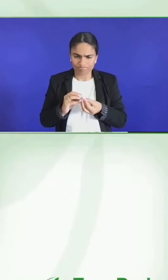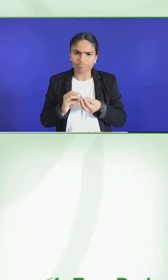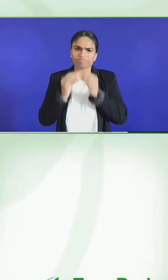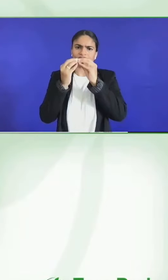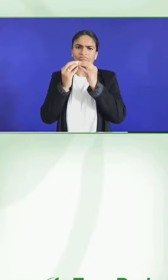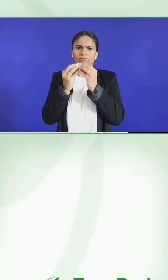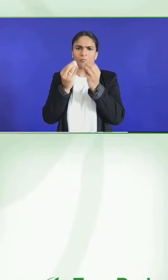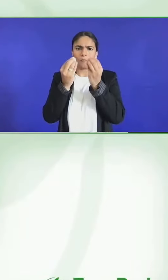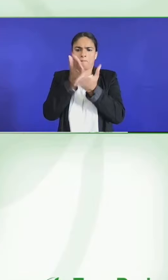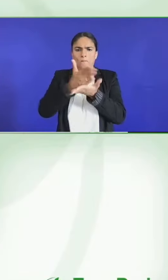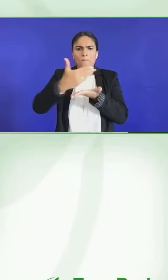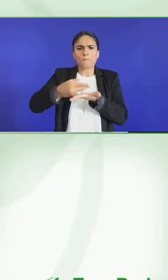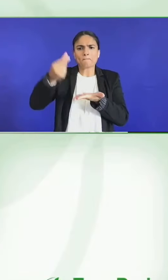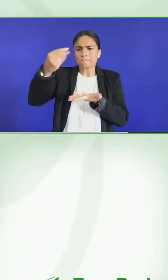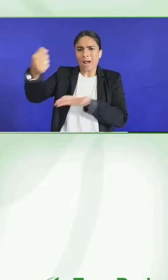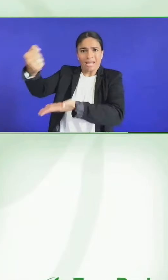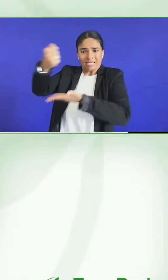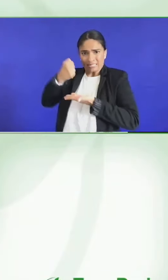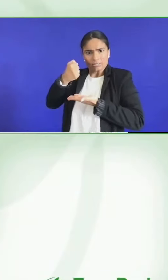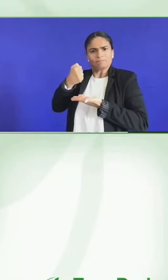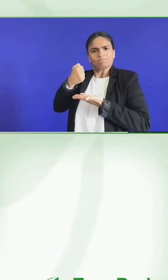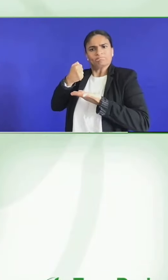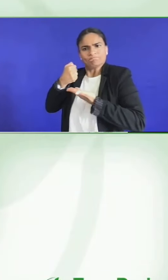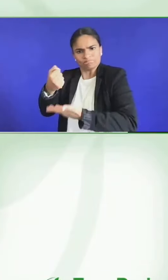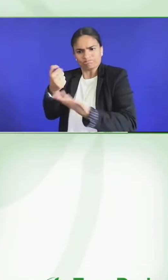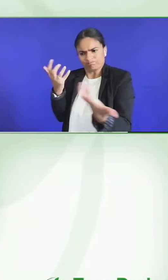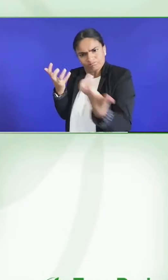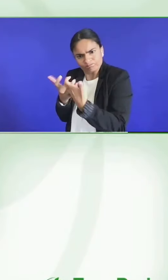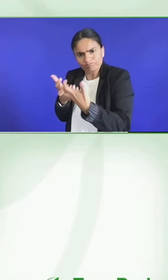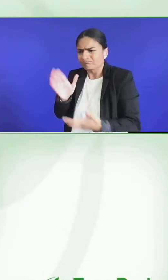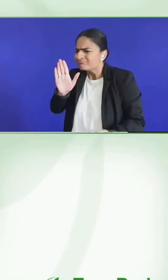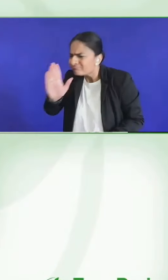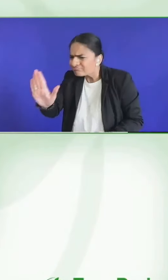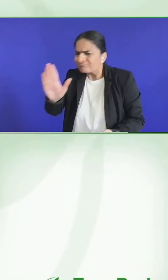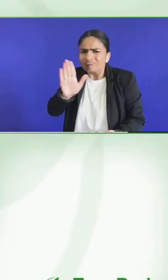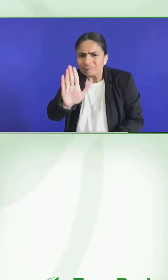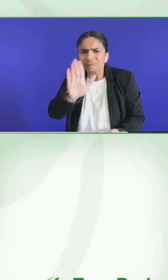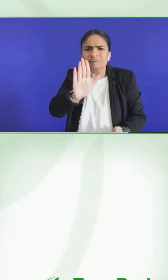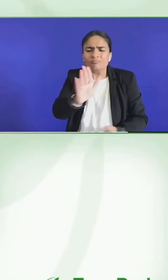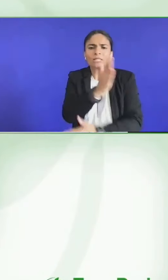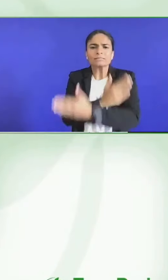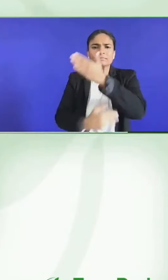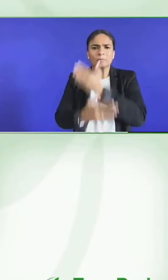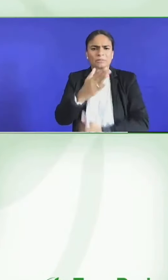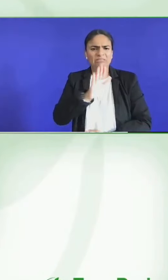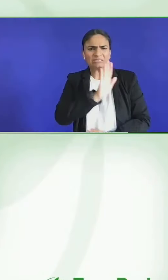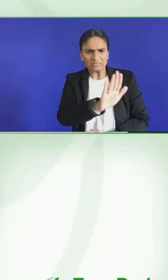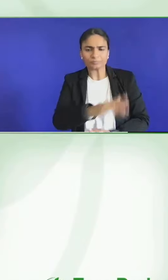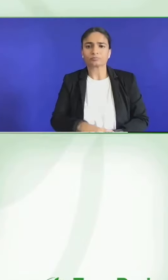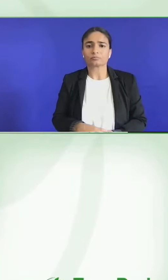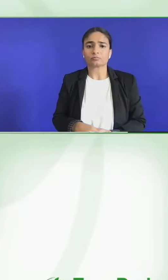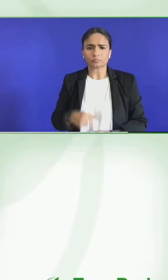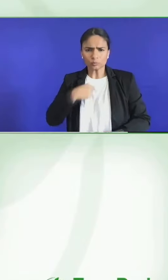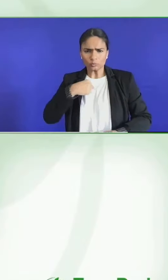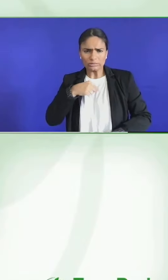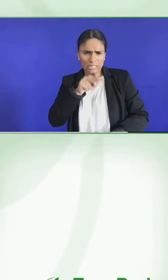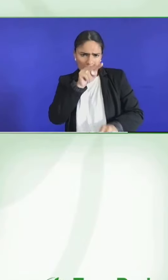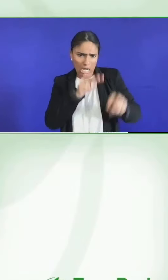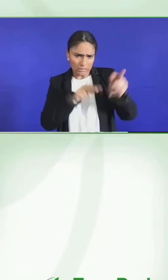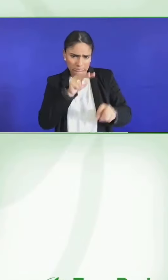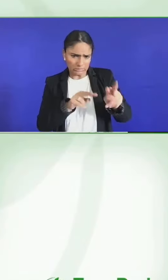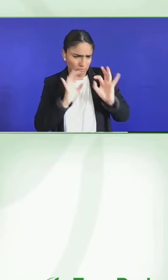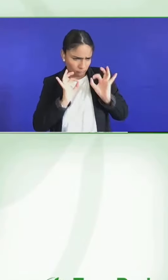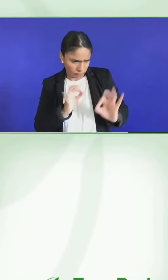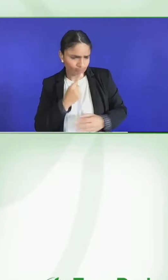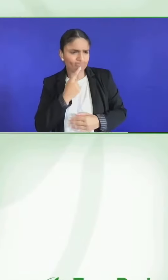And once the user has his budget, he can buy, or care or support.